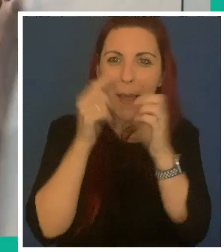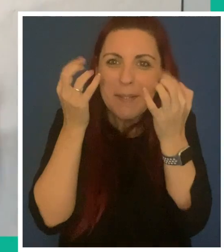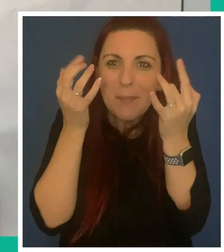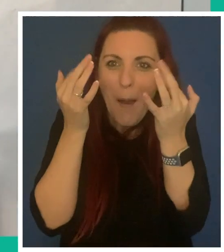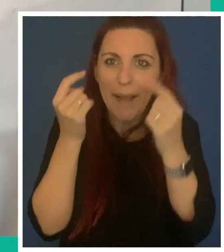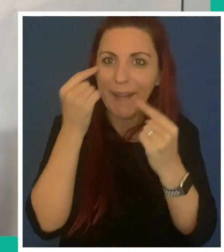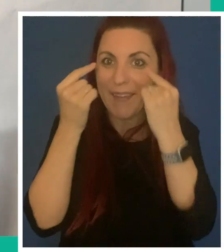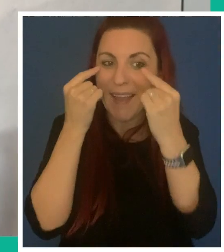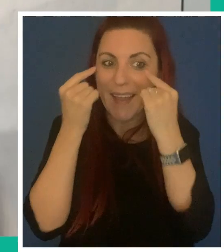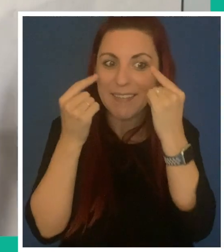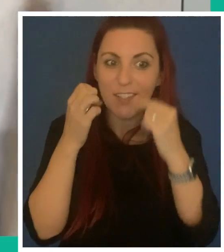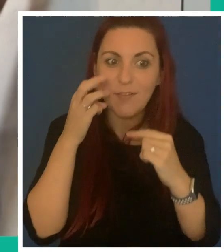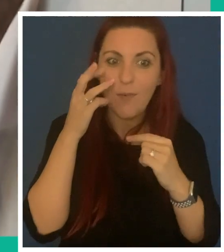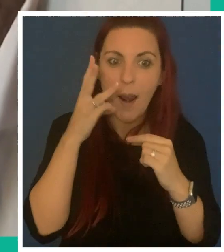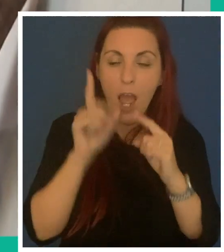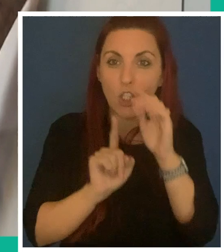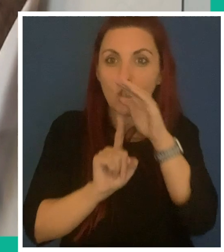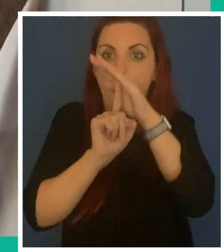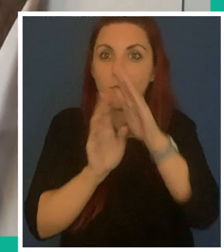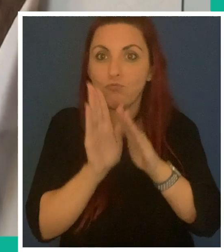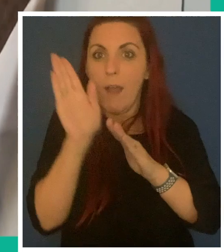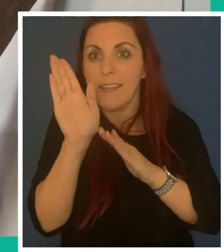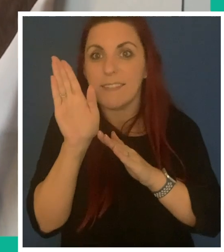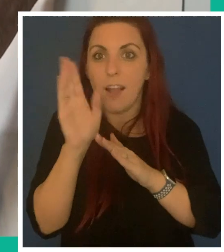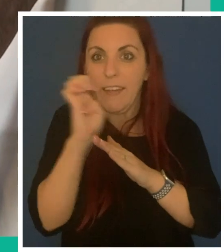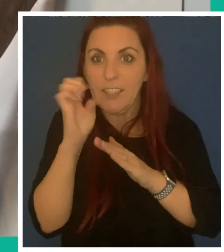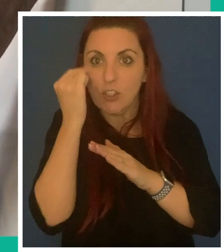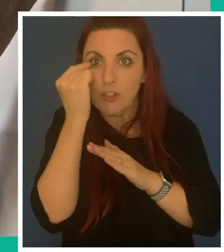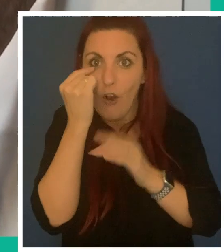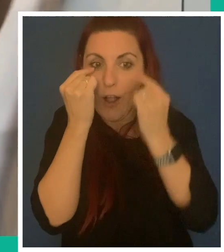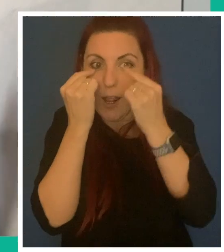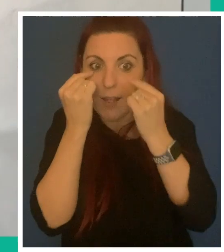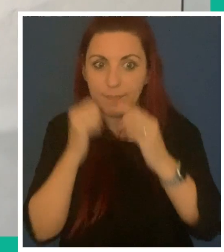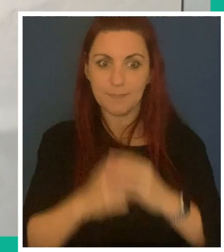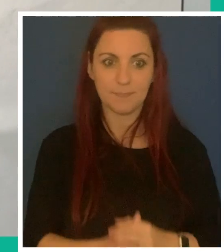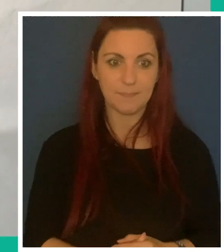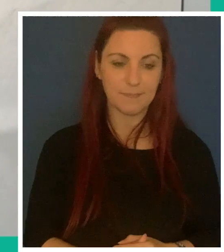So I'm going to do that up to the top right-hand corner of each of these circles, so one here and one here.